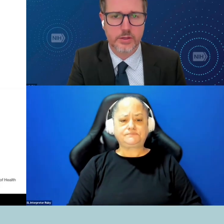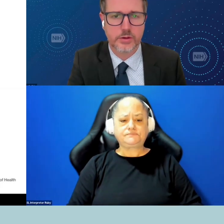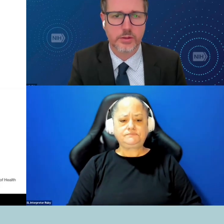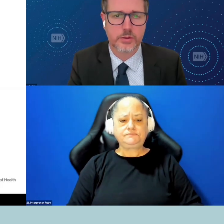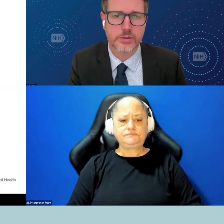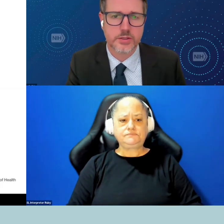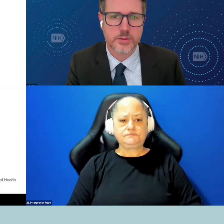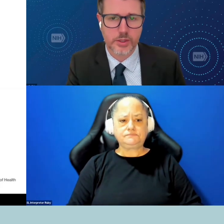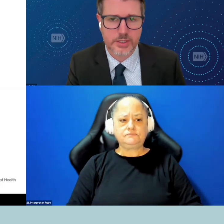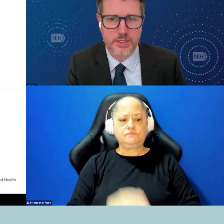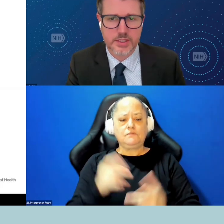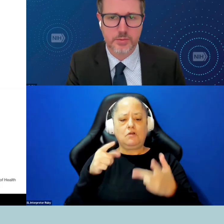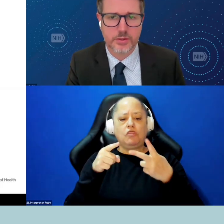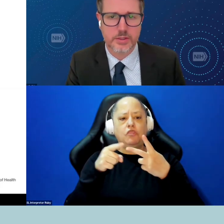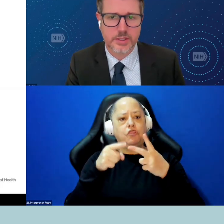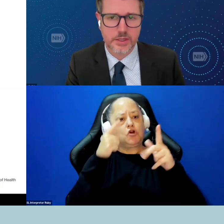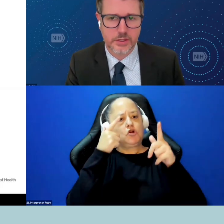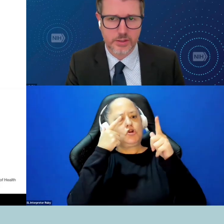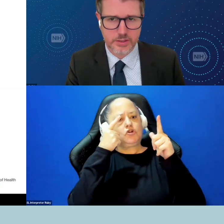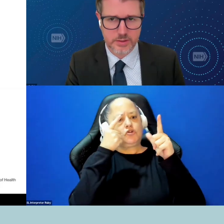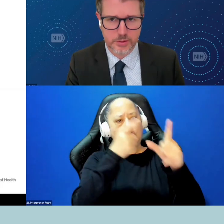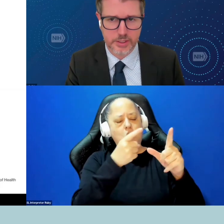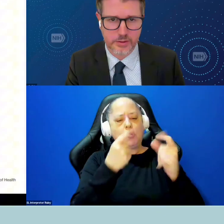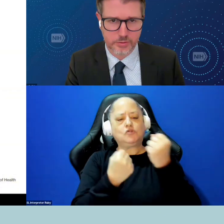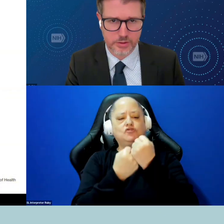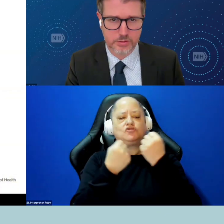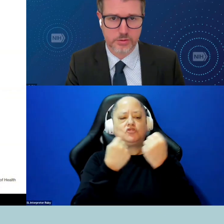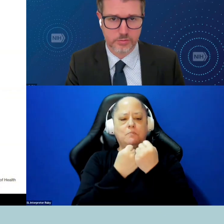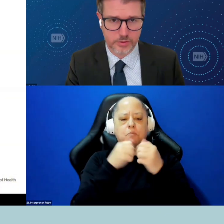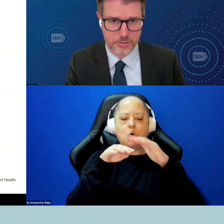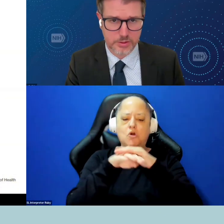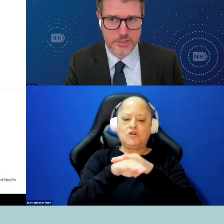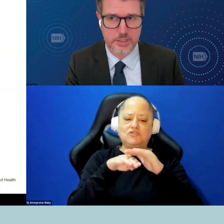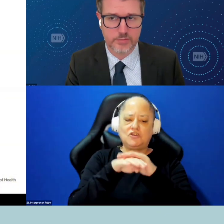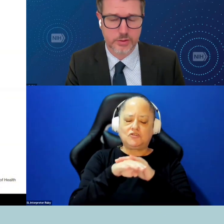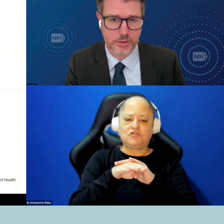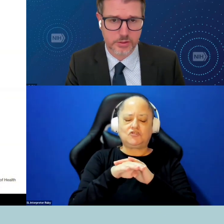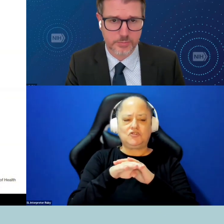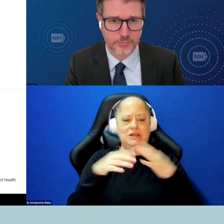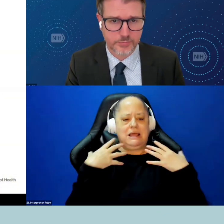The third goal is to support accessible, state-of-the art disability health resources and infrastructure.